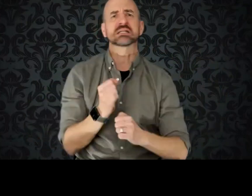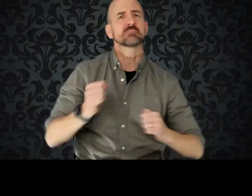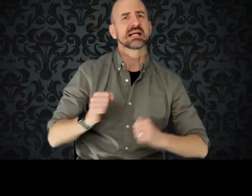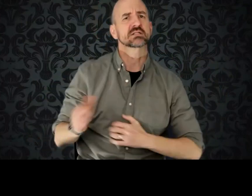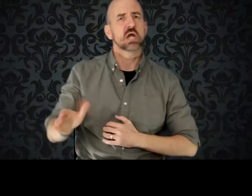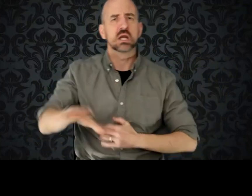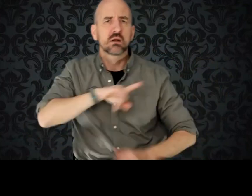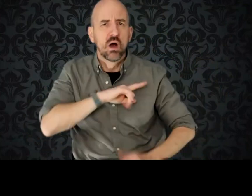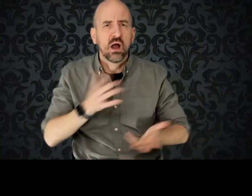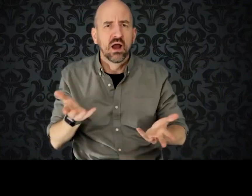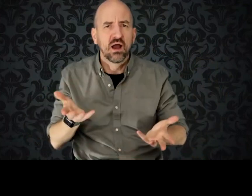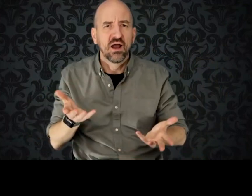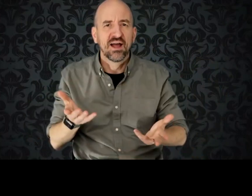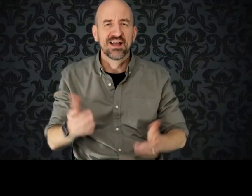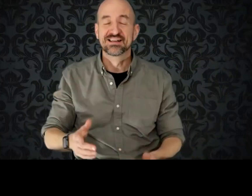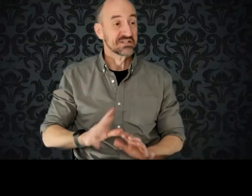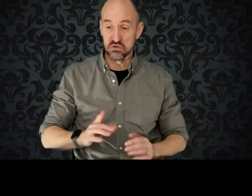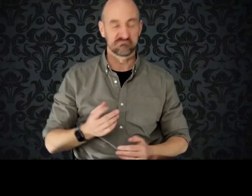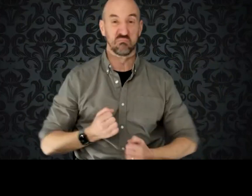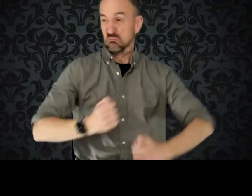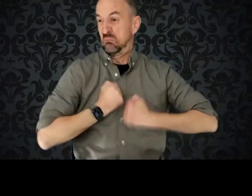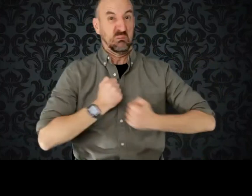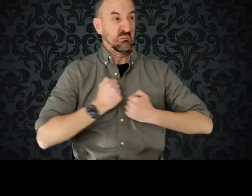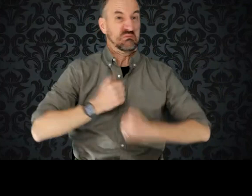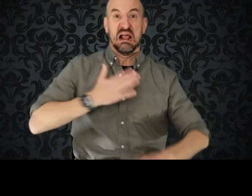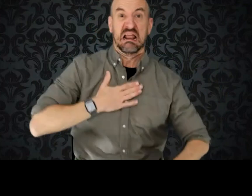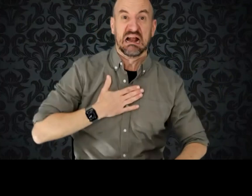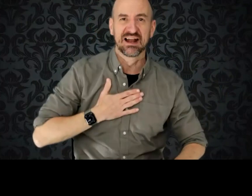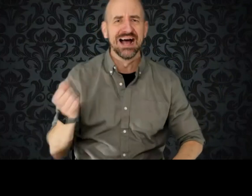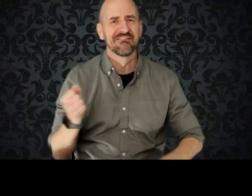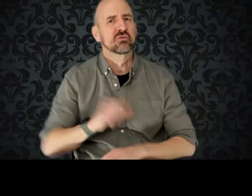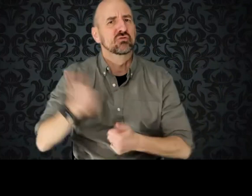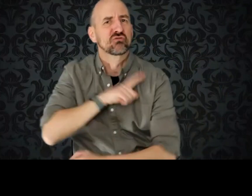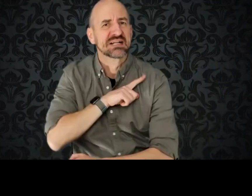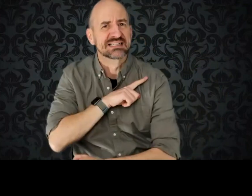with a library and a pop-up café. So why in a sense talking about green spaces,